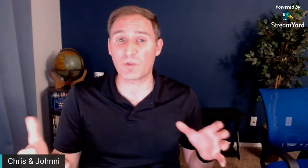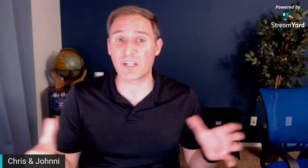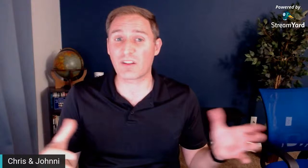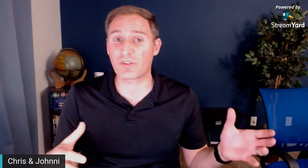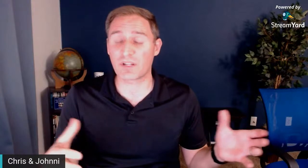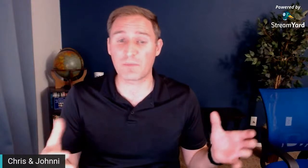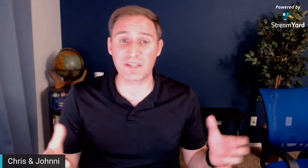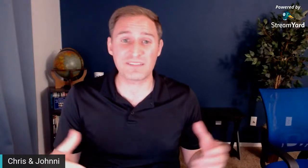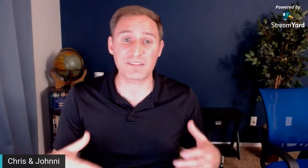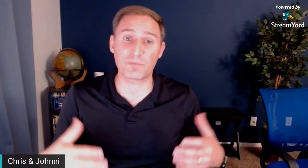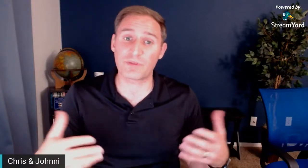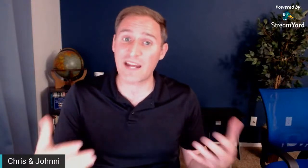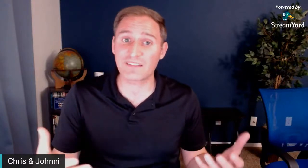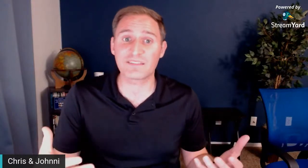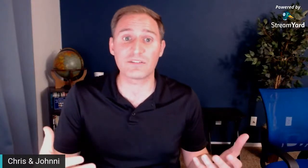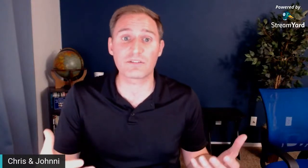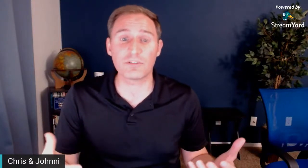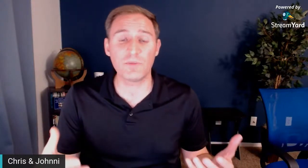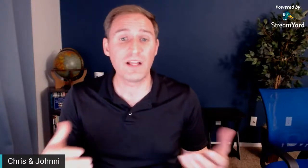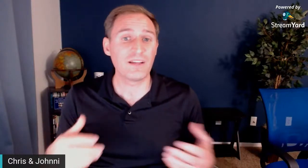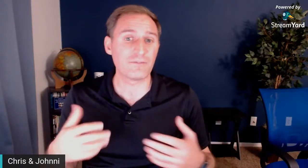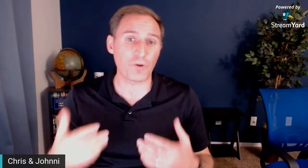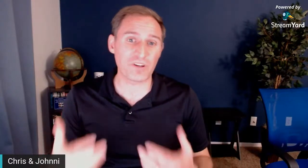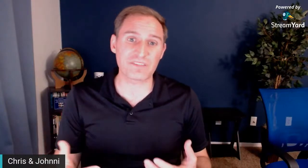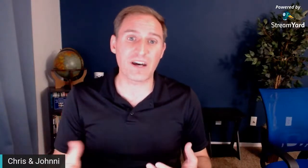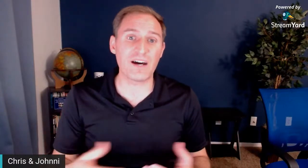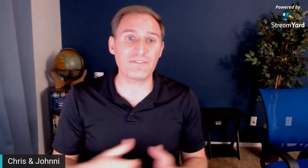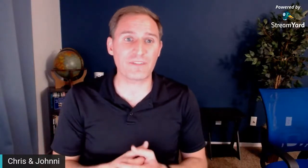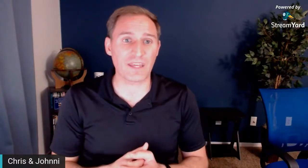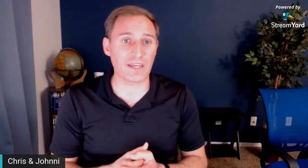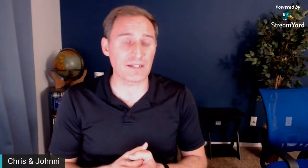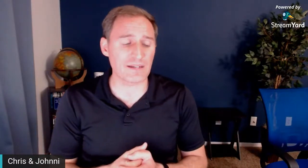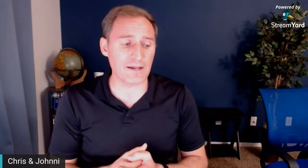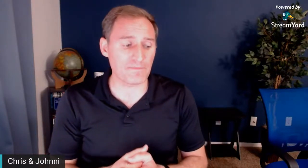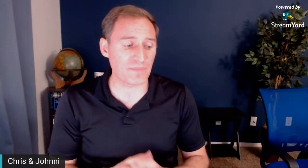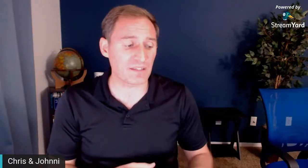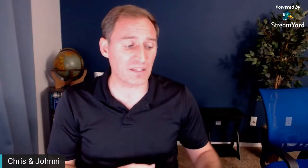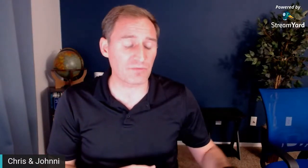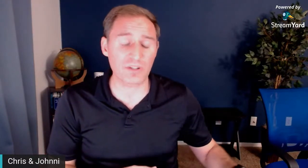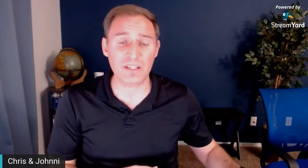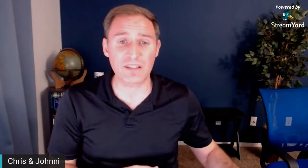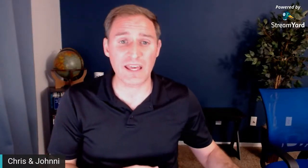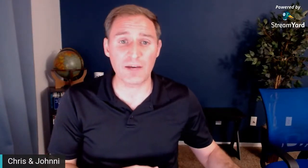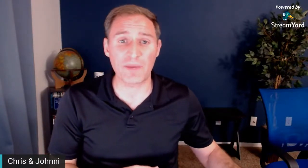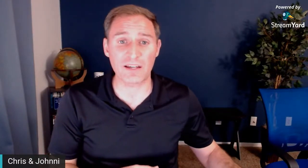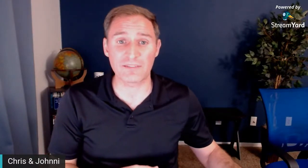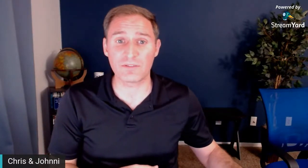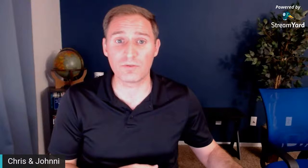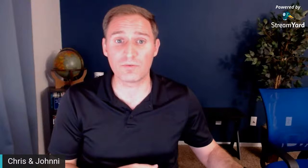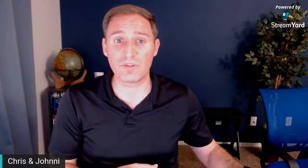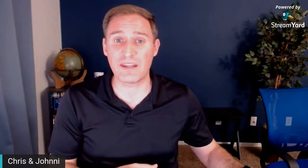20 to 30 minutes to practice in your group voice is off and it can really help out if you